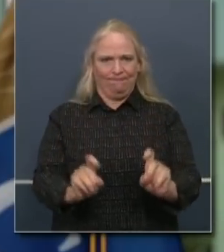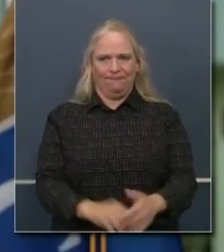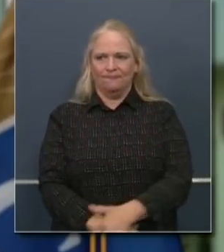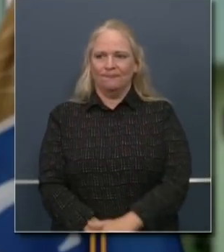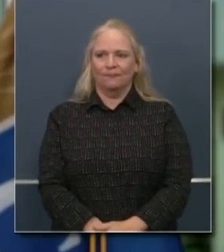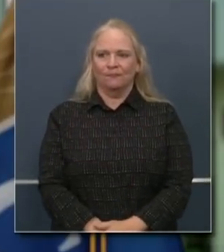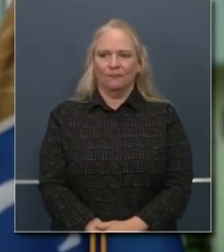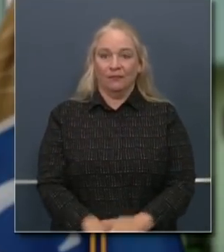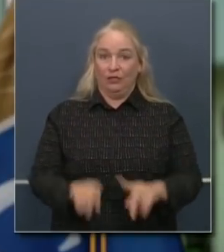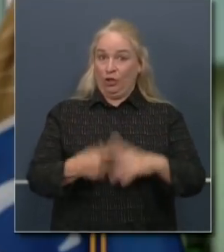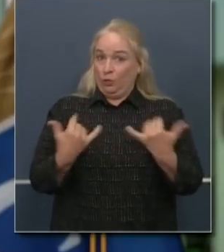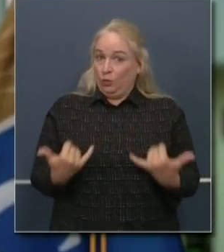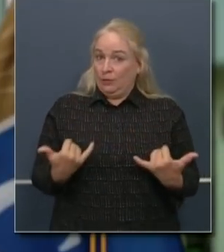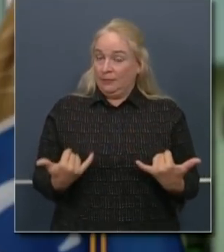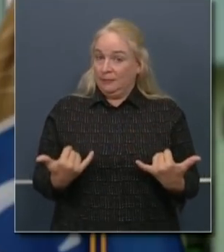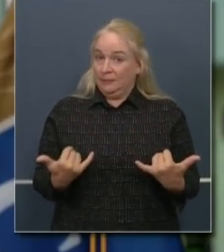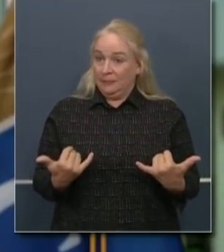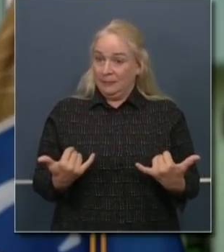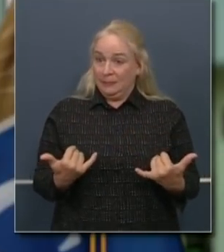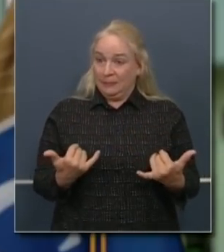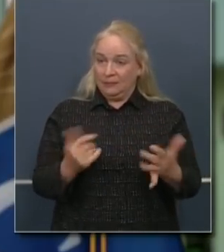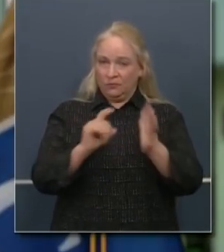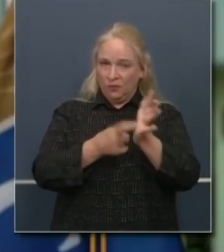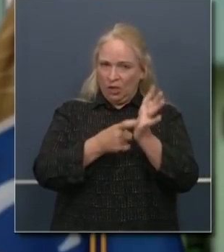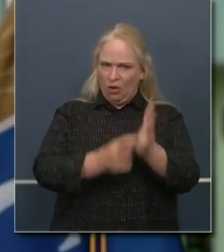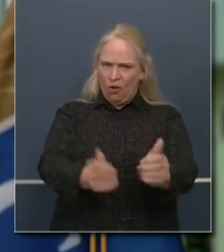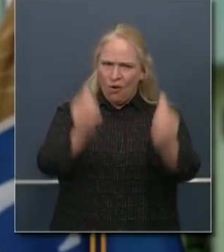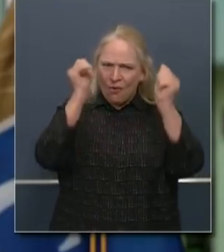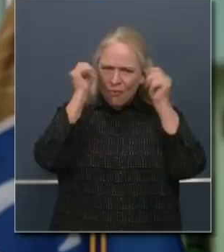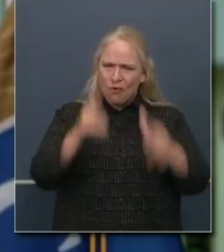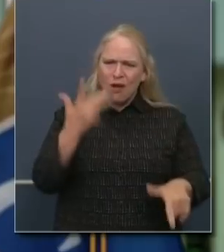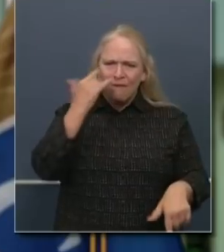FOUNDATION WE LAID, WE ARE ANNOUNCING STAY AT HOME ORDERS HERE IN THE STATE OF CALIFORNIA.